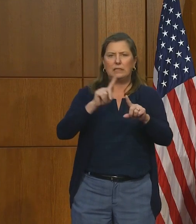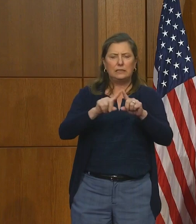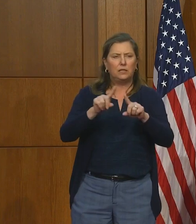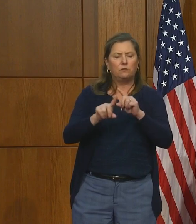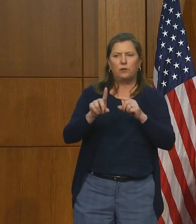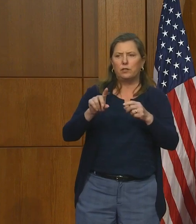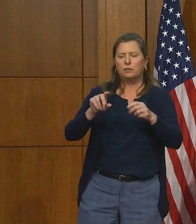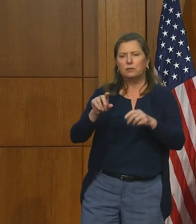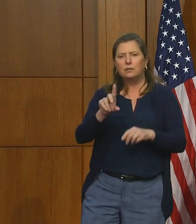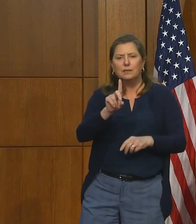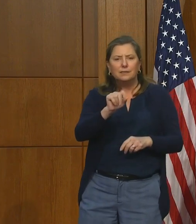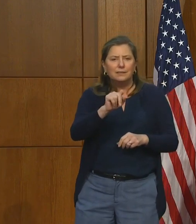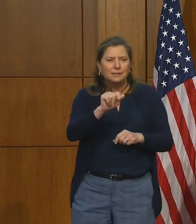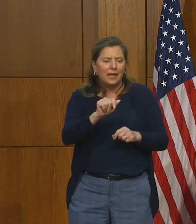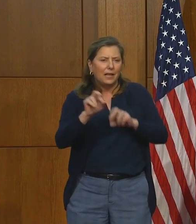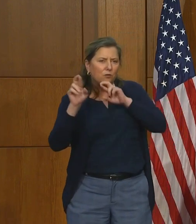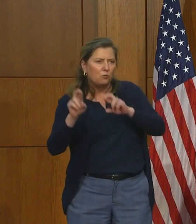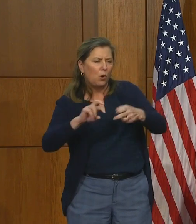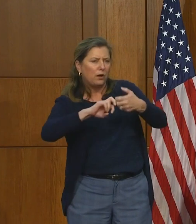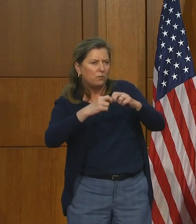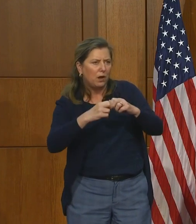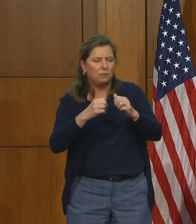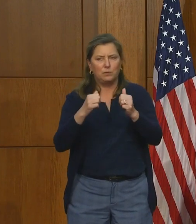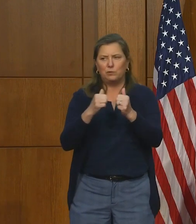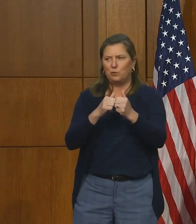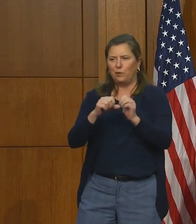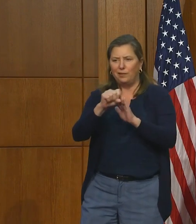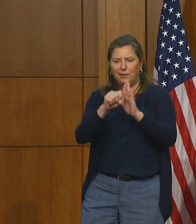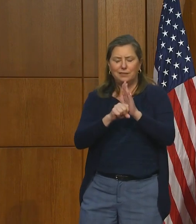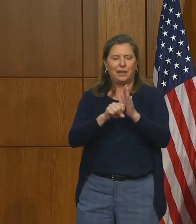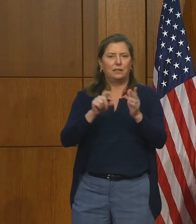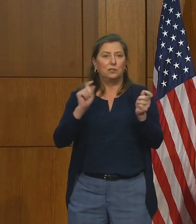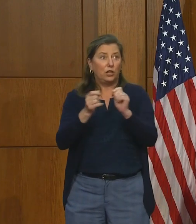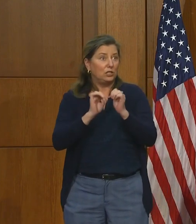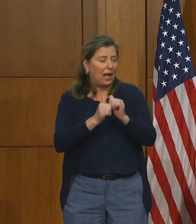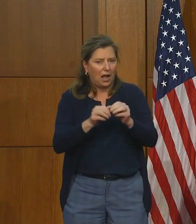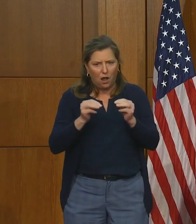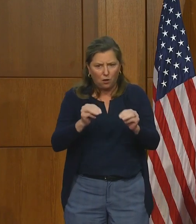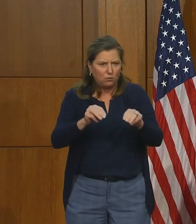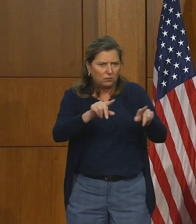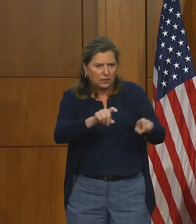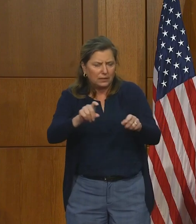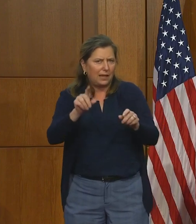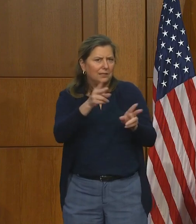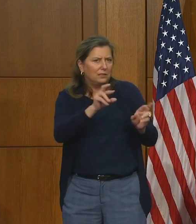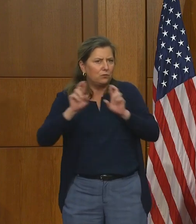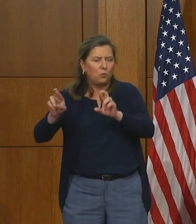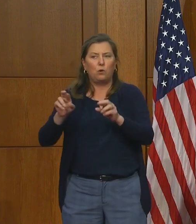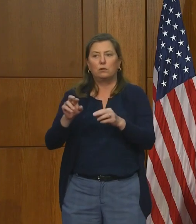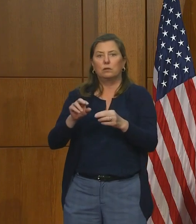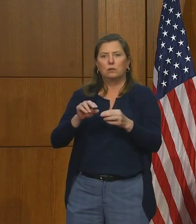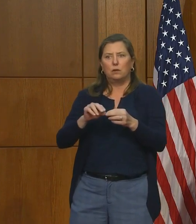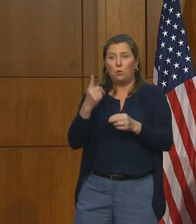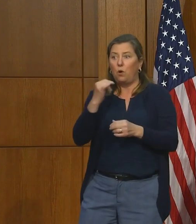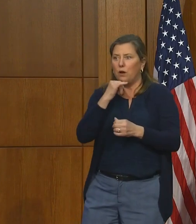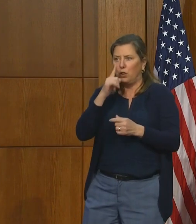WE'VE SEEN A NUMBER OF DATING REPORTING PROBLEMS FROM VDH FROM CO REPORTING THE STATE HAD